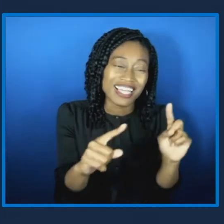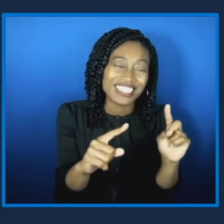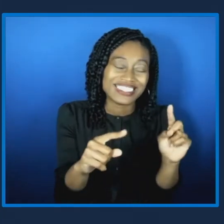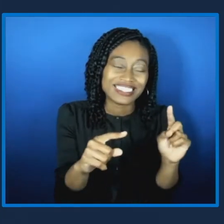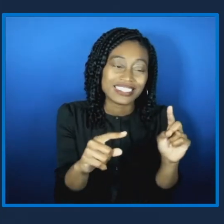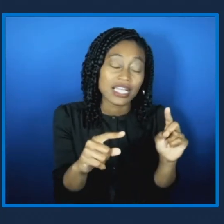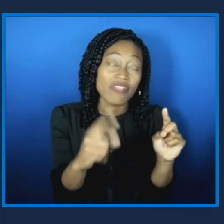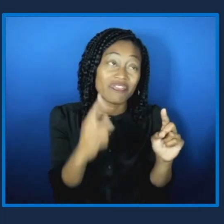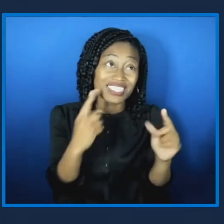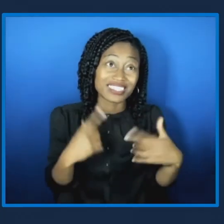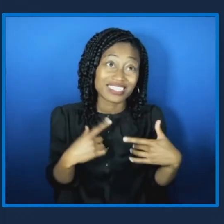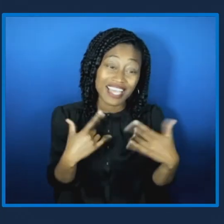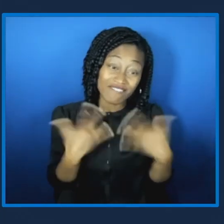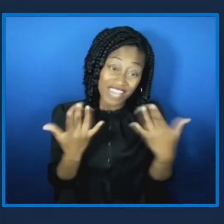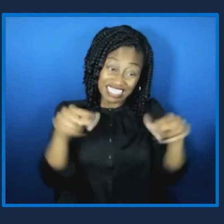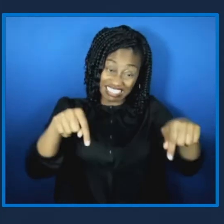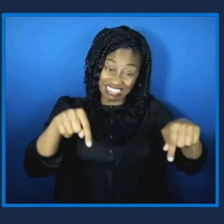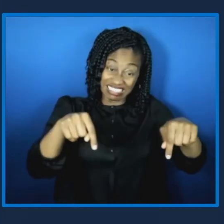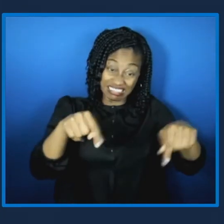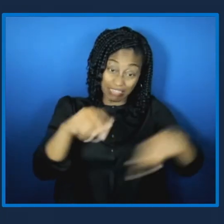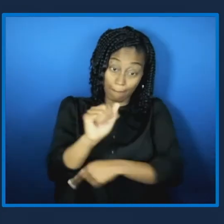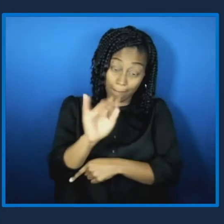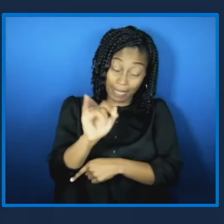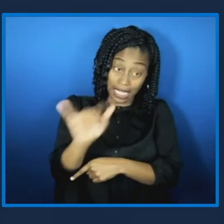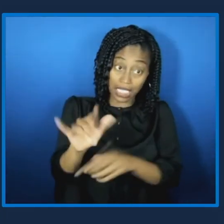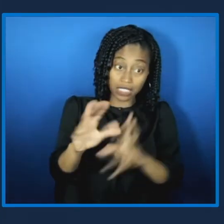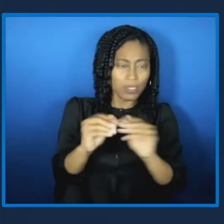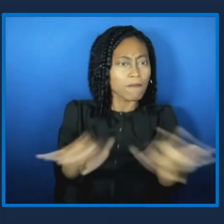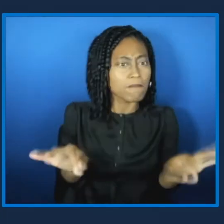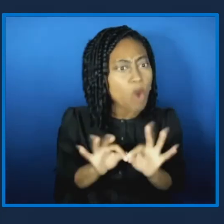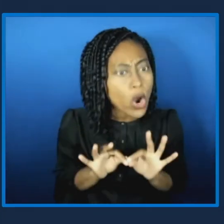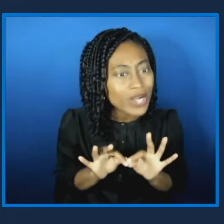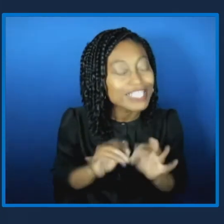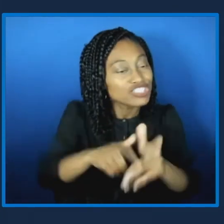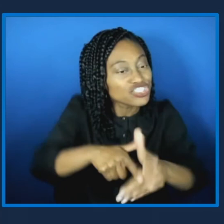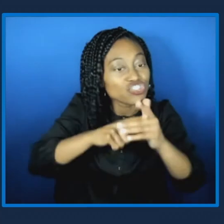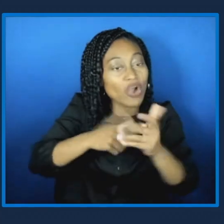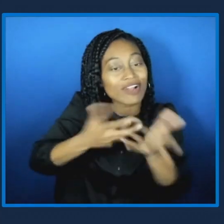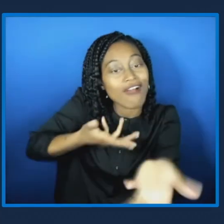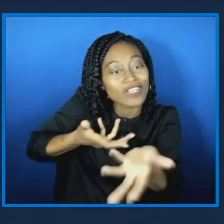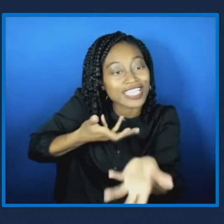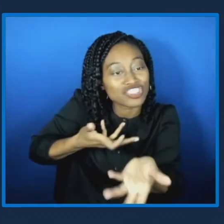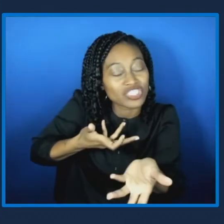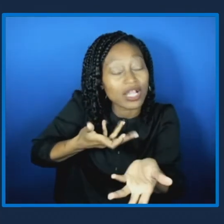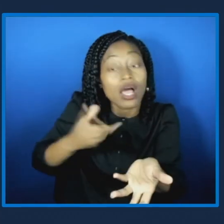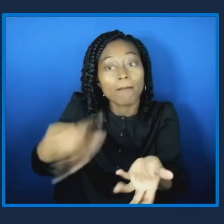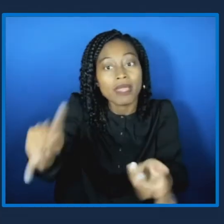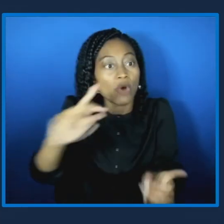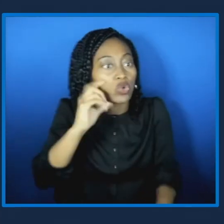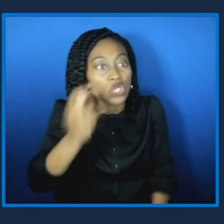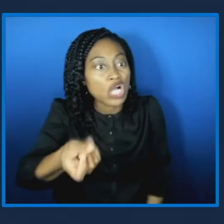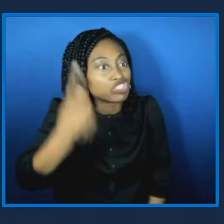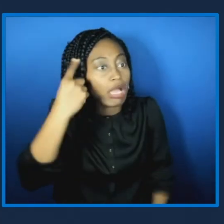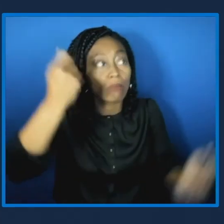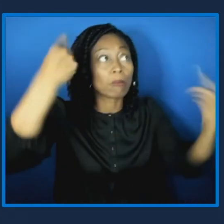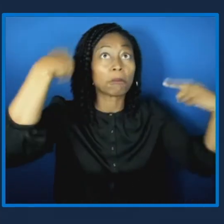And that conversation leaks out to people who don't understand, who don't get disability because it's not lived in their life.